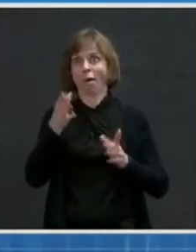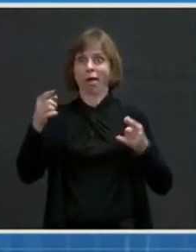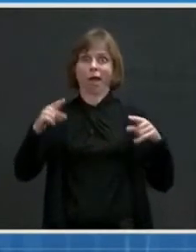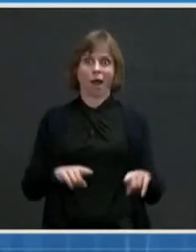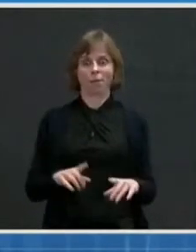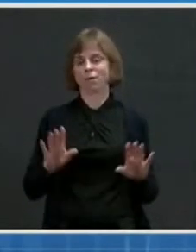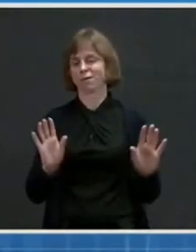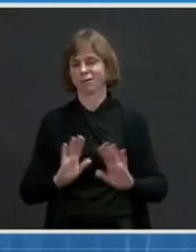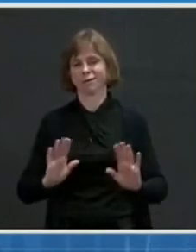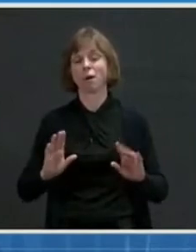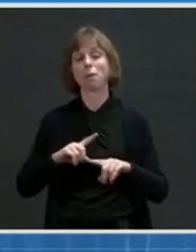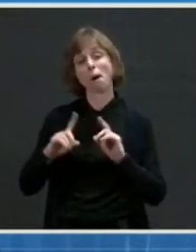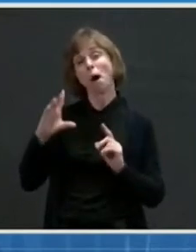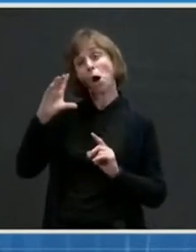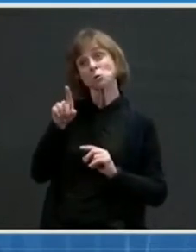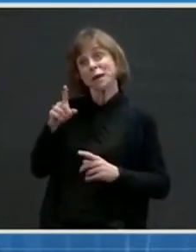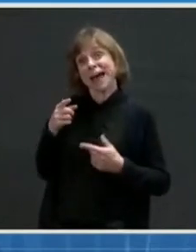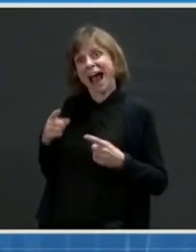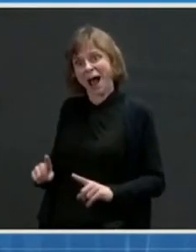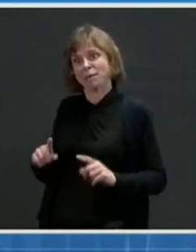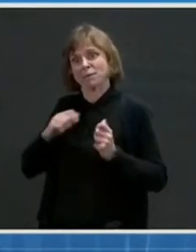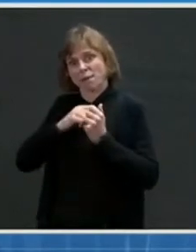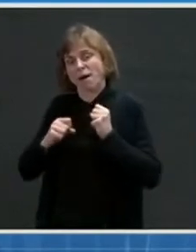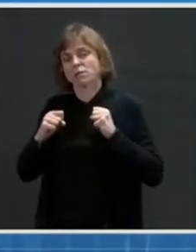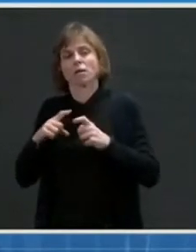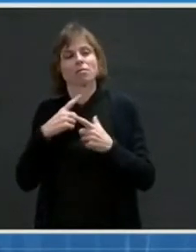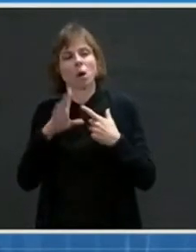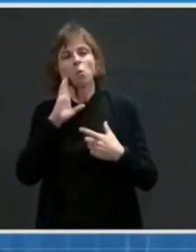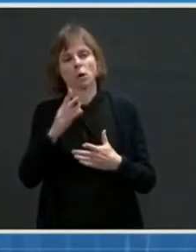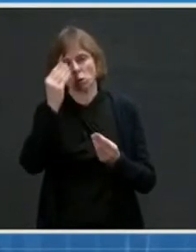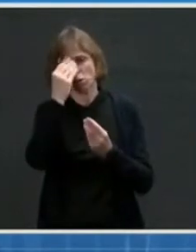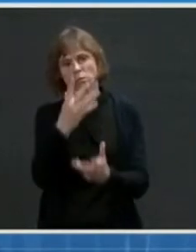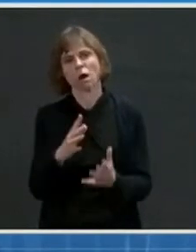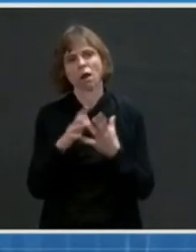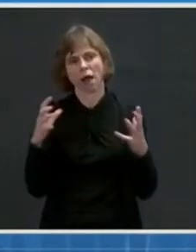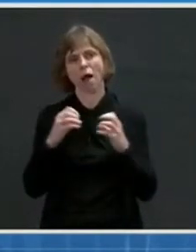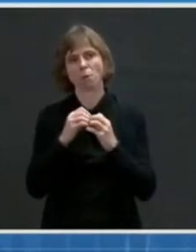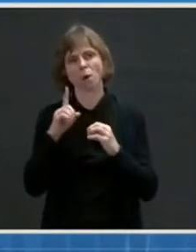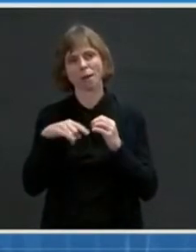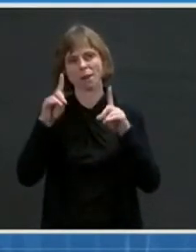NOT GOING TO TAKE ANYTHING FOR GRANTED, BUT PRESUMING THAT